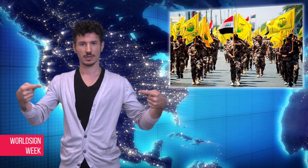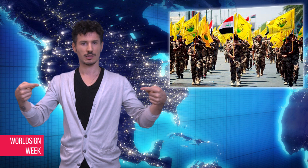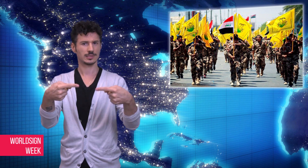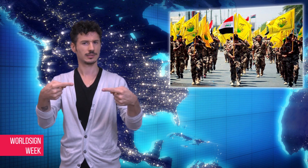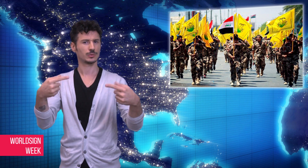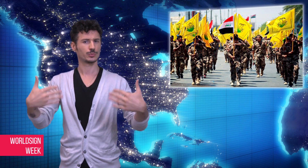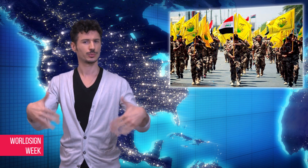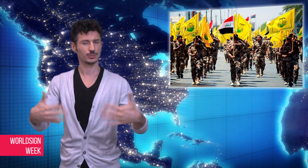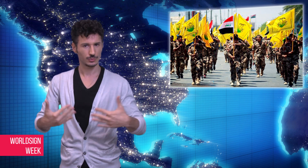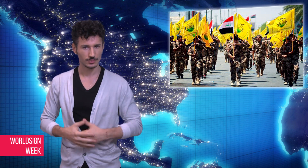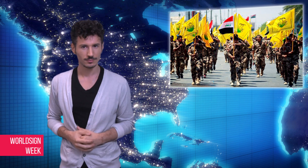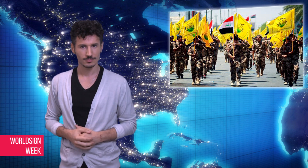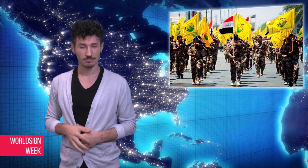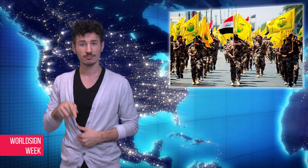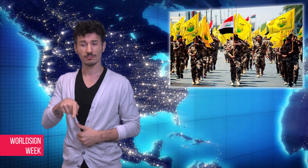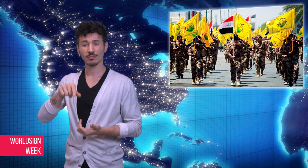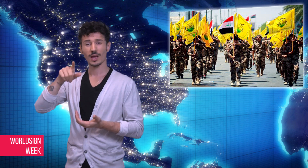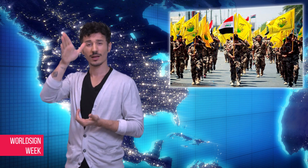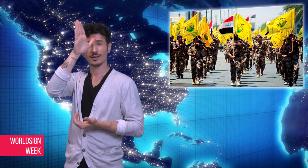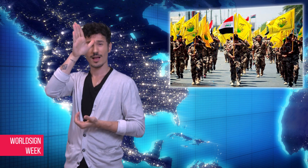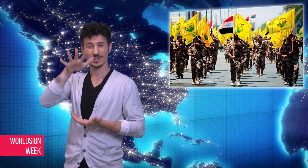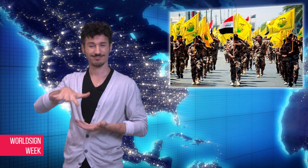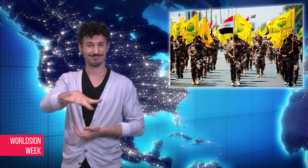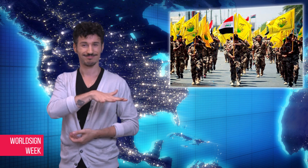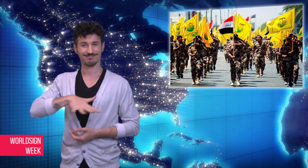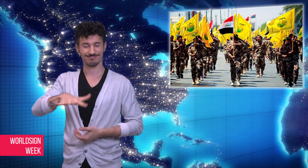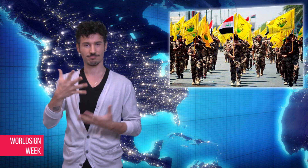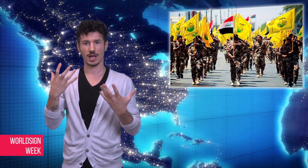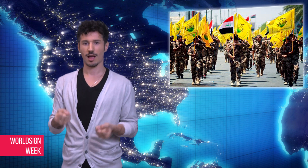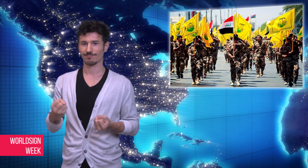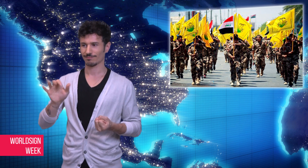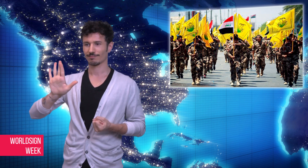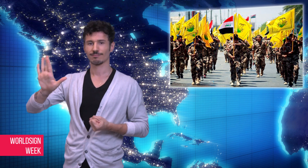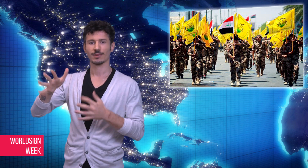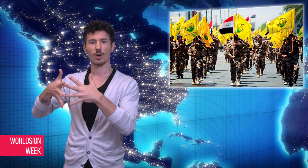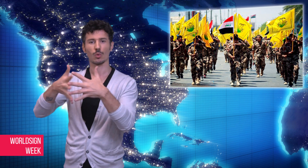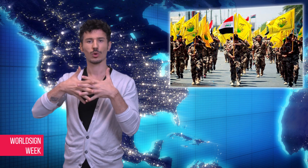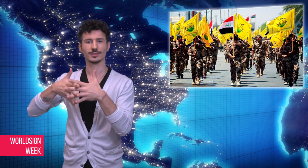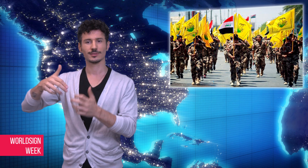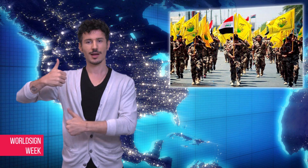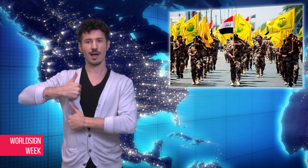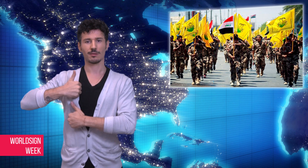other. Iraq hosts thousands of US troops, and also is